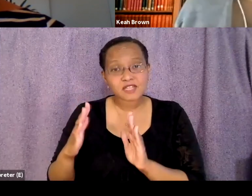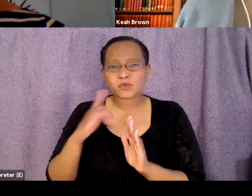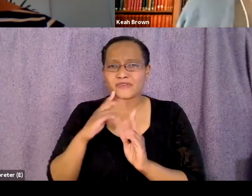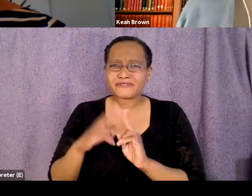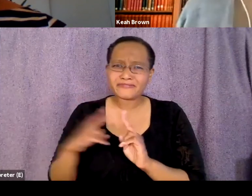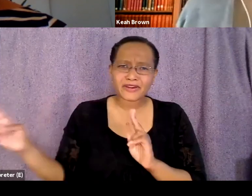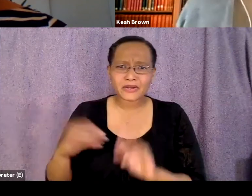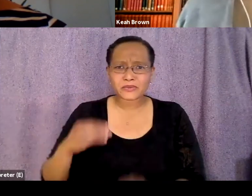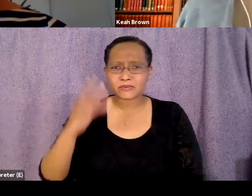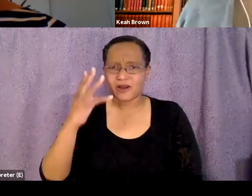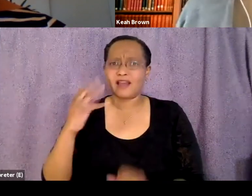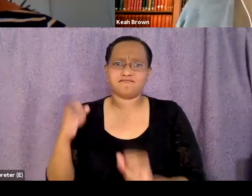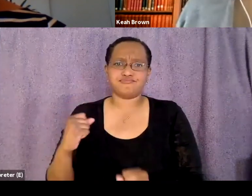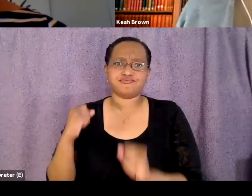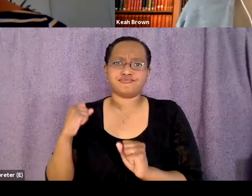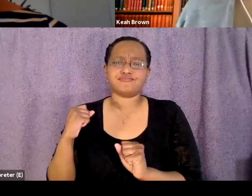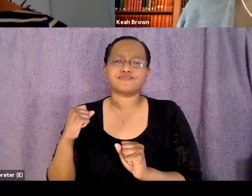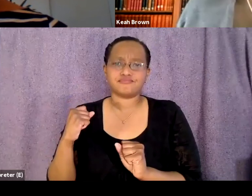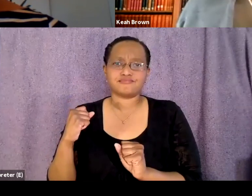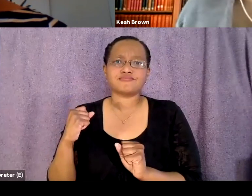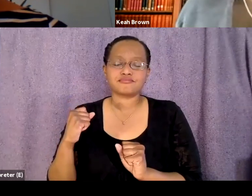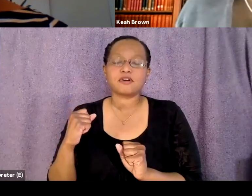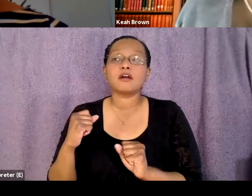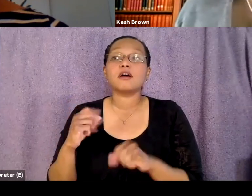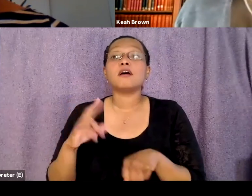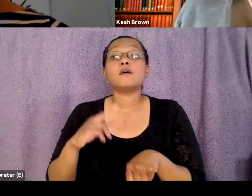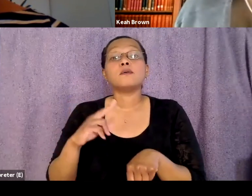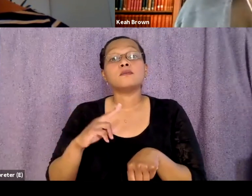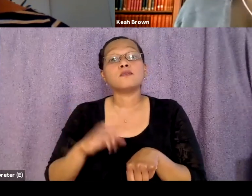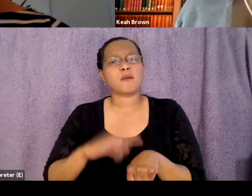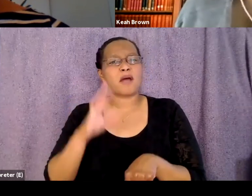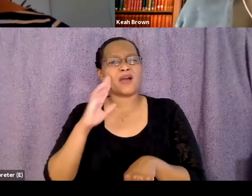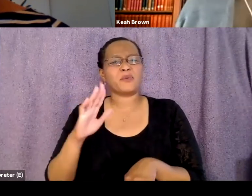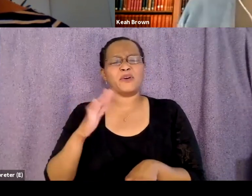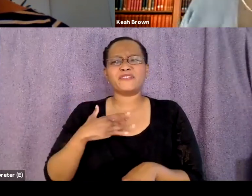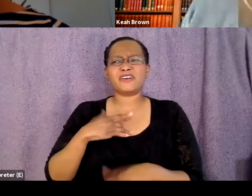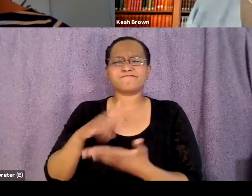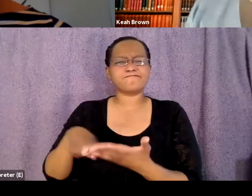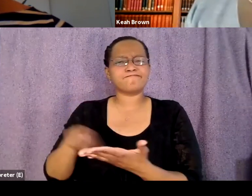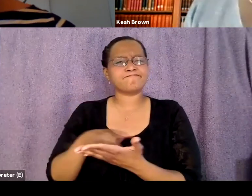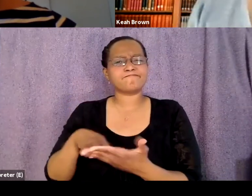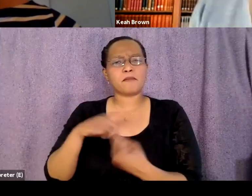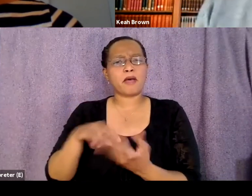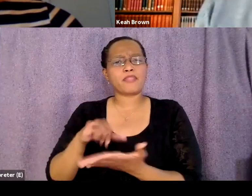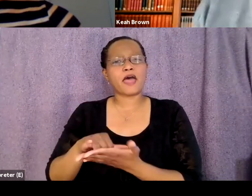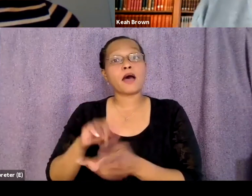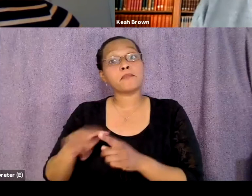Keah Brown: Normally I'd be really critical of that, but the story is based off of Ryan's